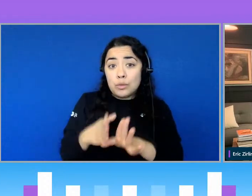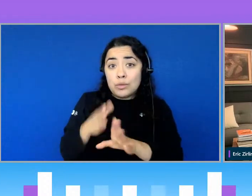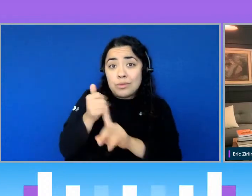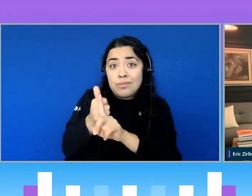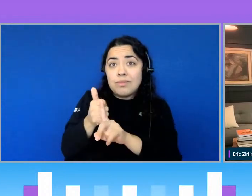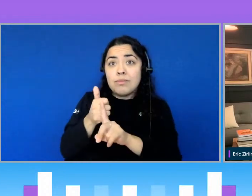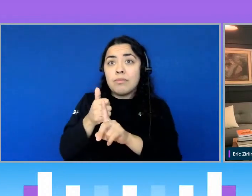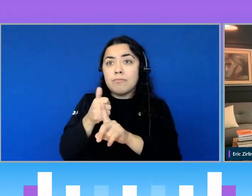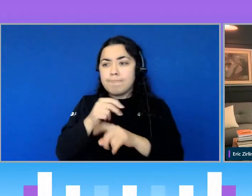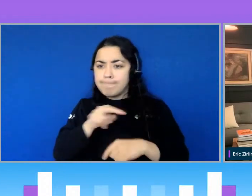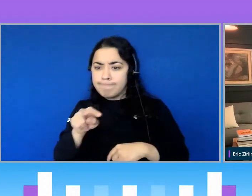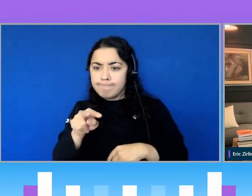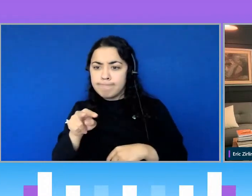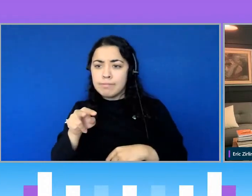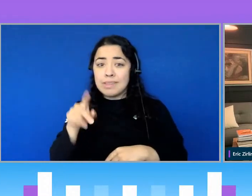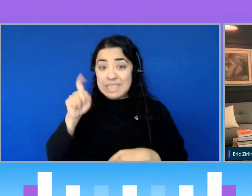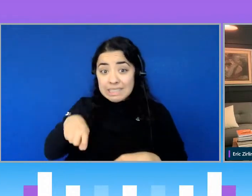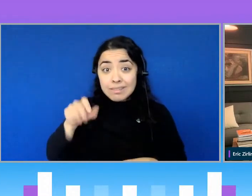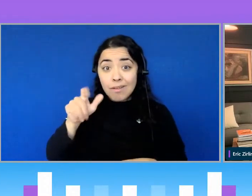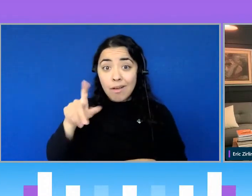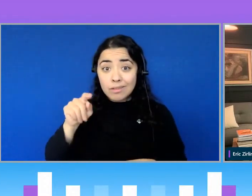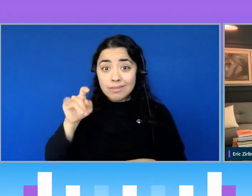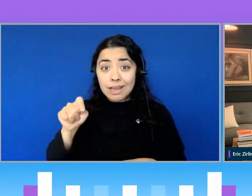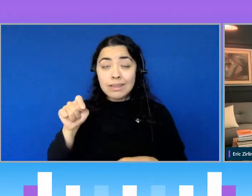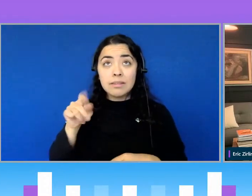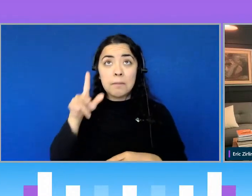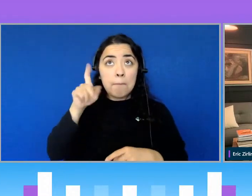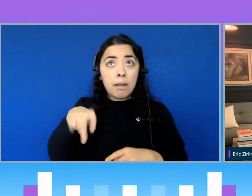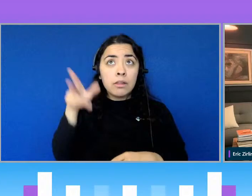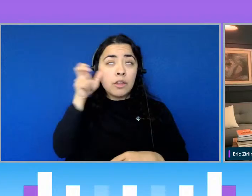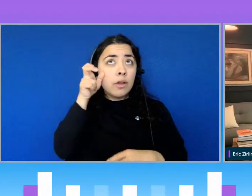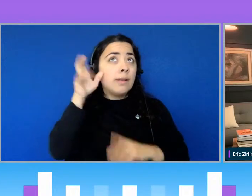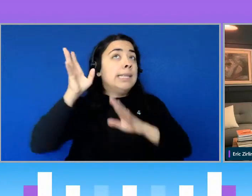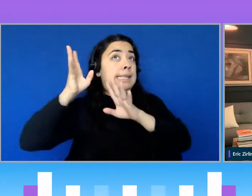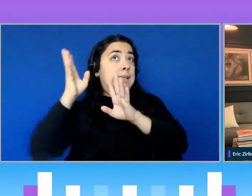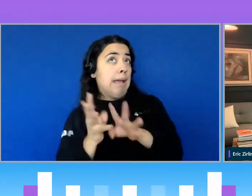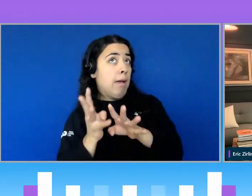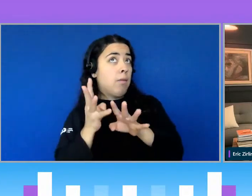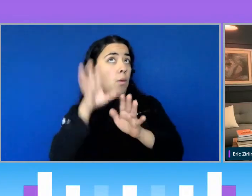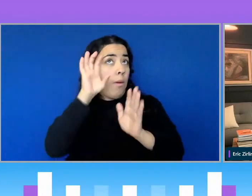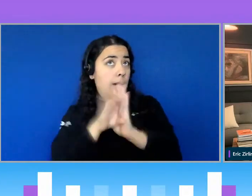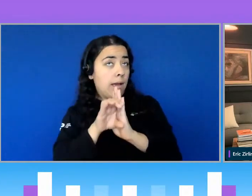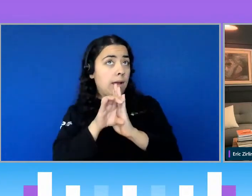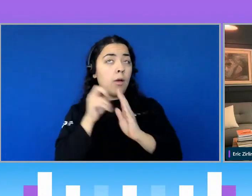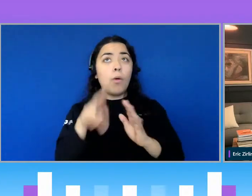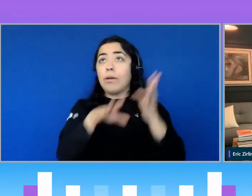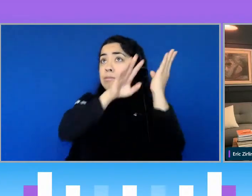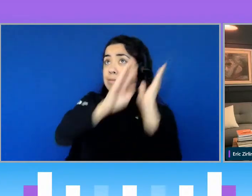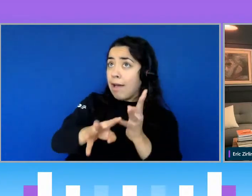need alt text? Does a user need to here download icon and then download results when they're looking when they're hearing